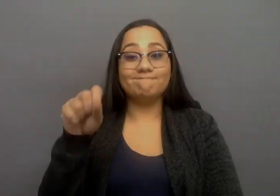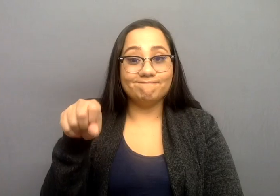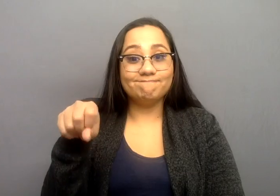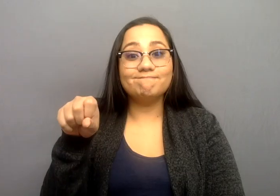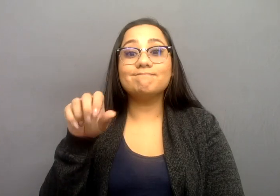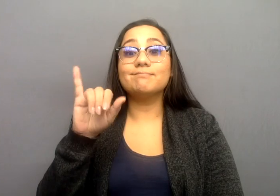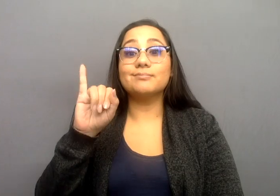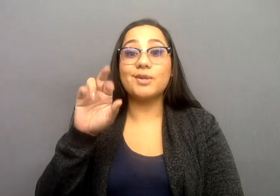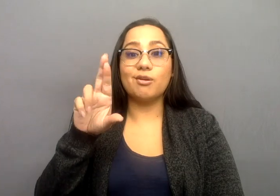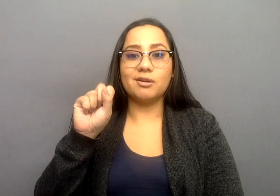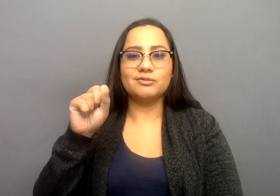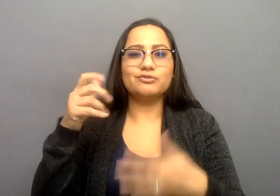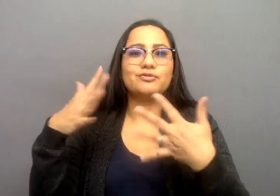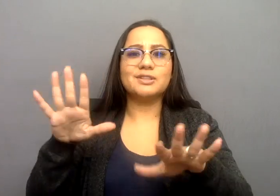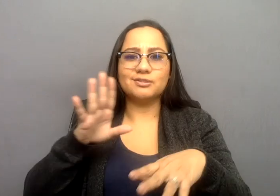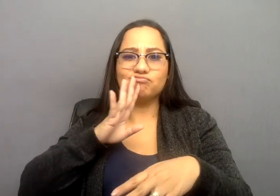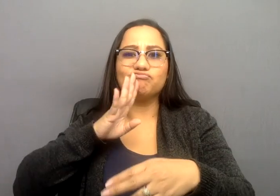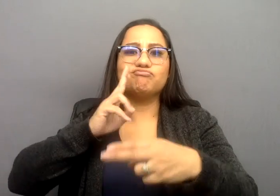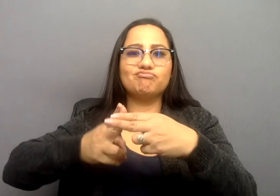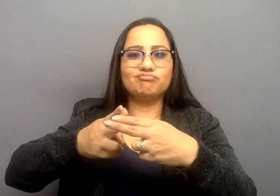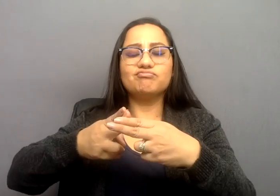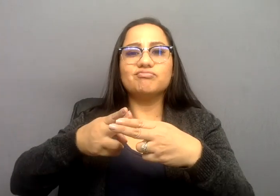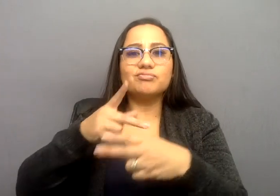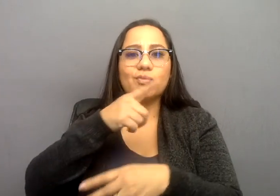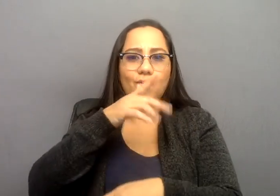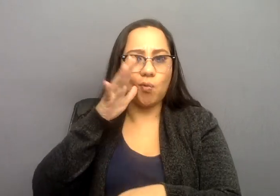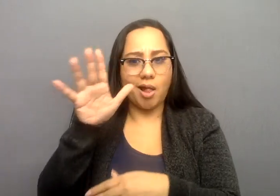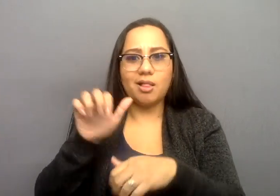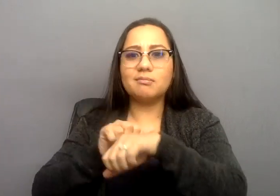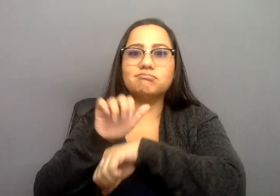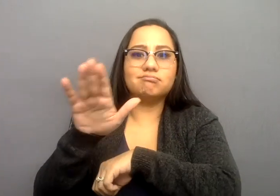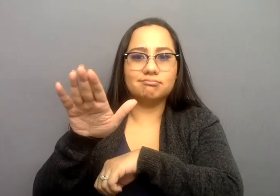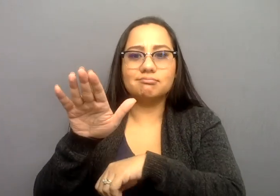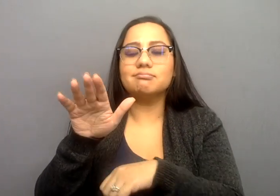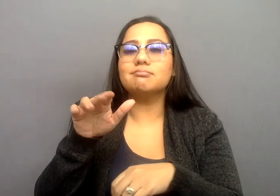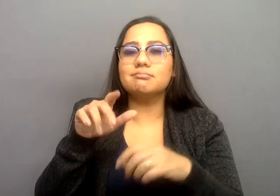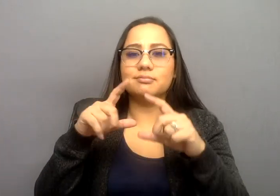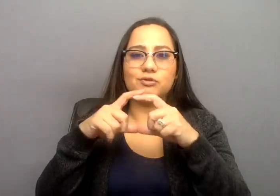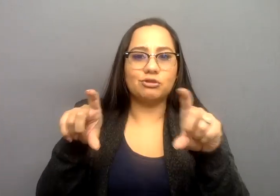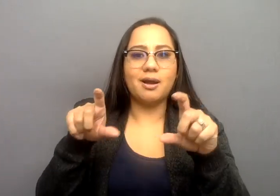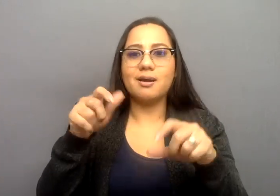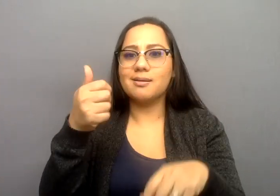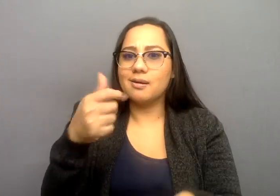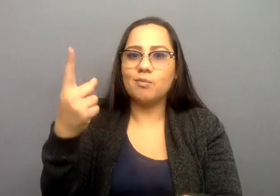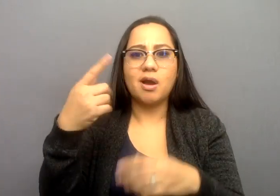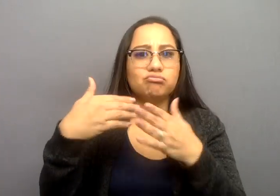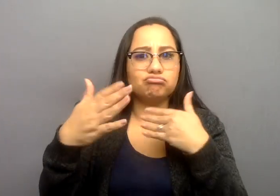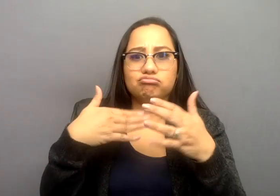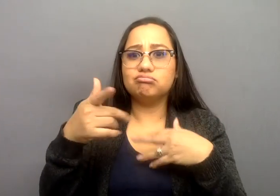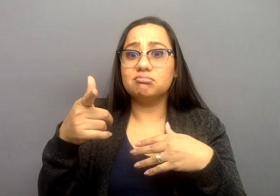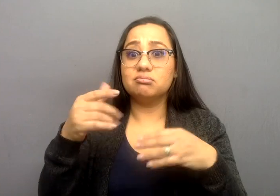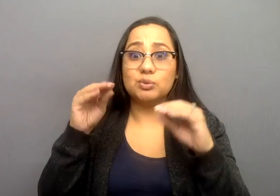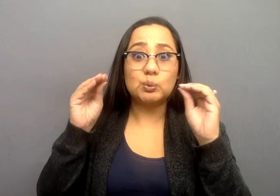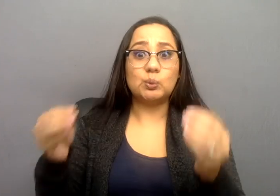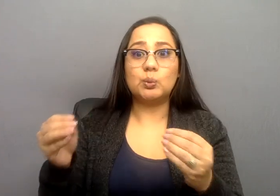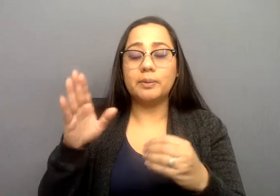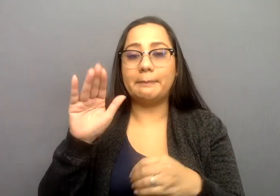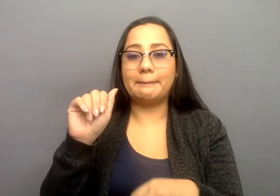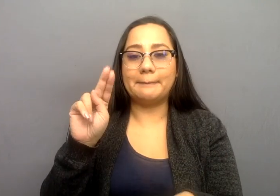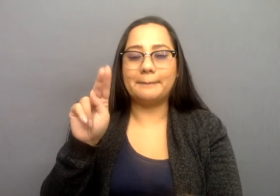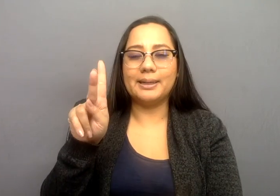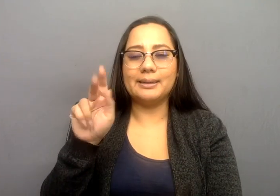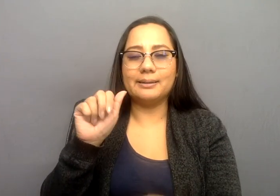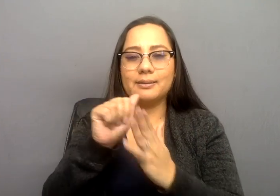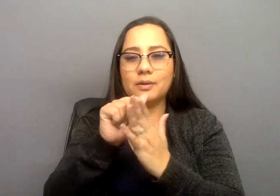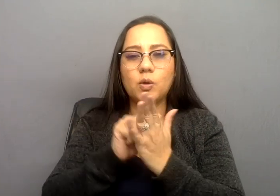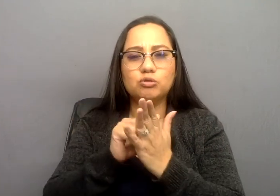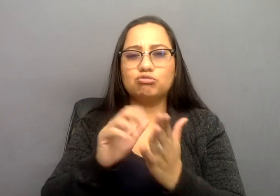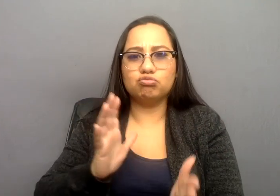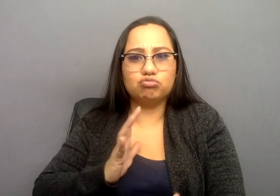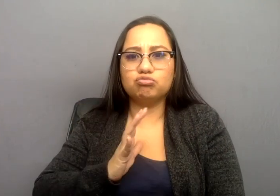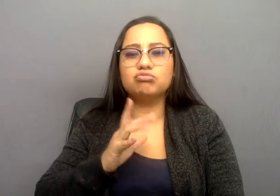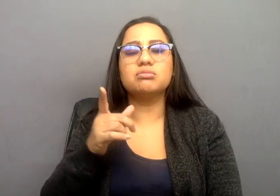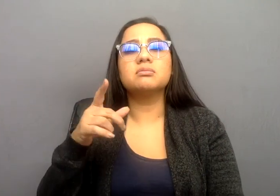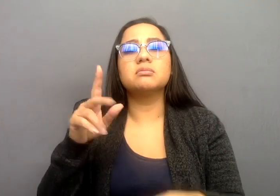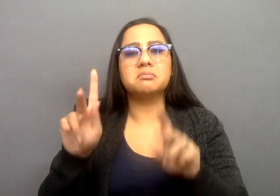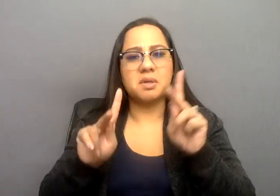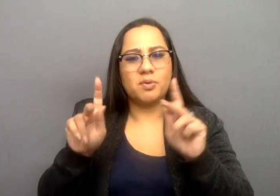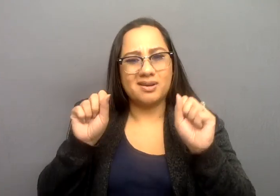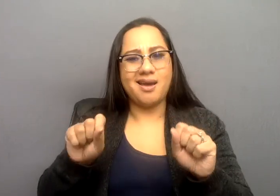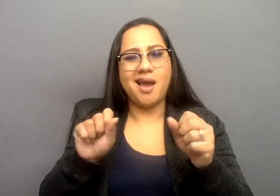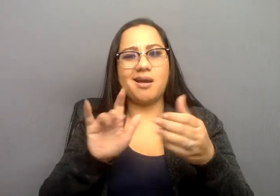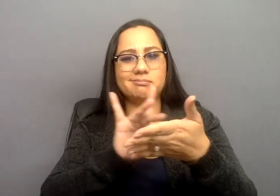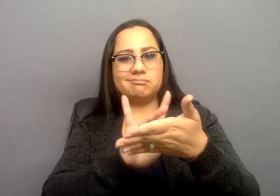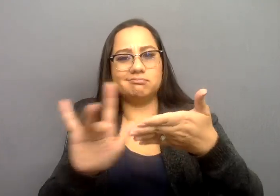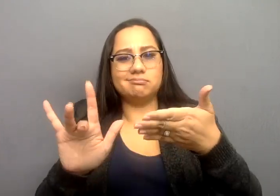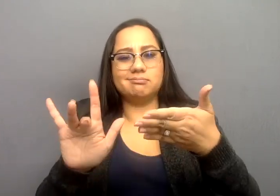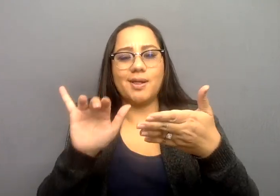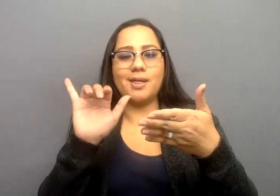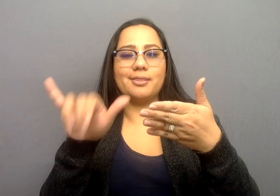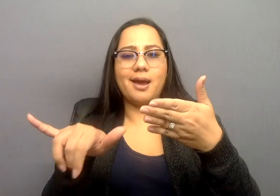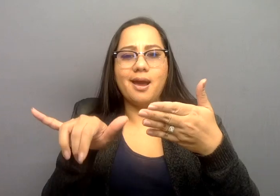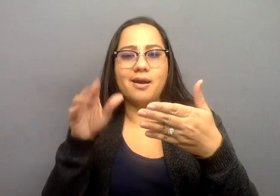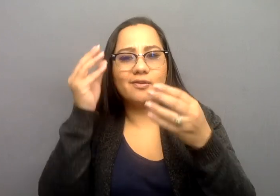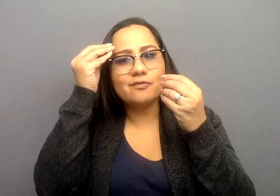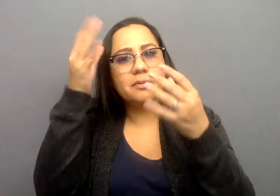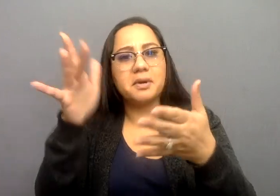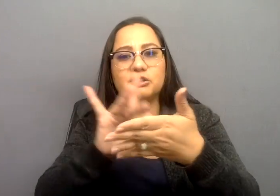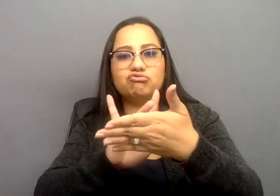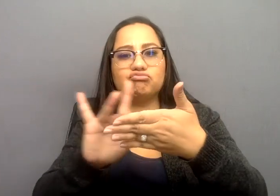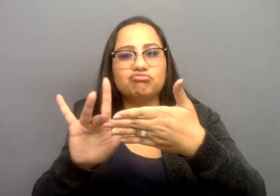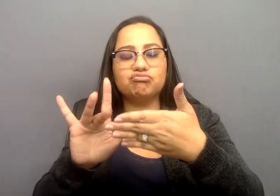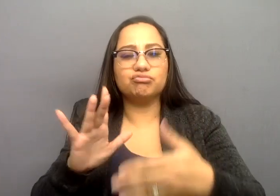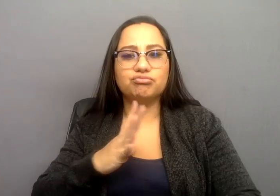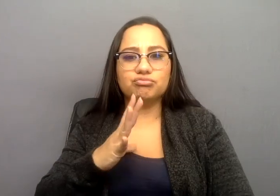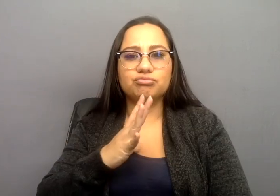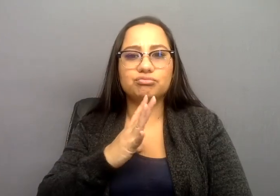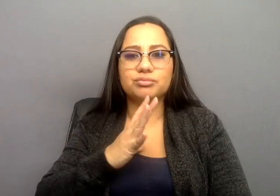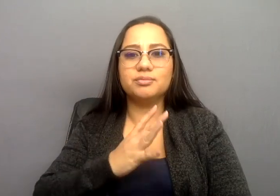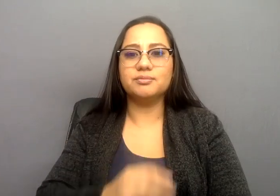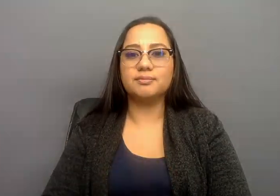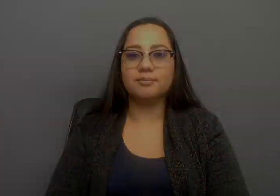Yes. The IRS has indicated it will mail checks to people without bank accounts. People can leave that section blank.